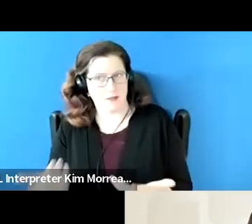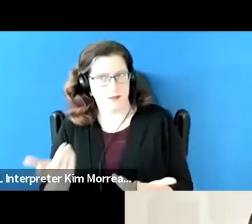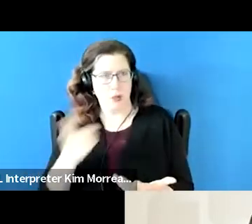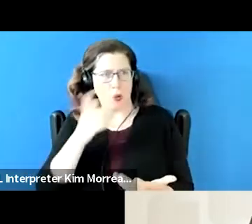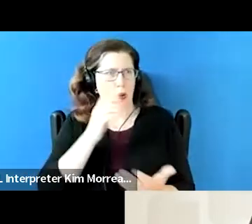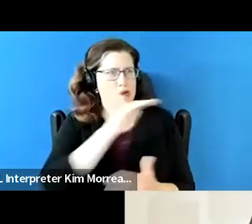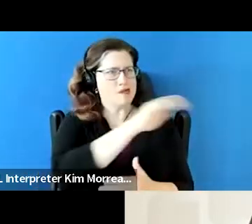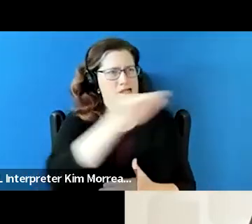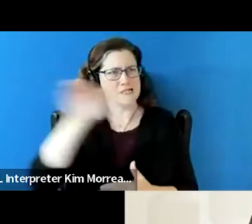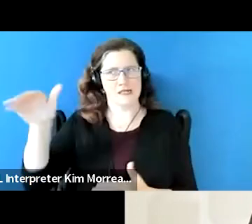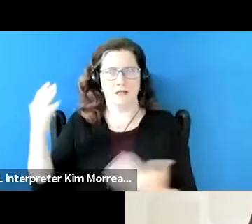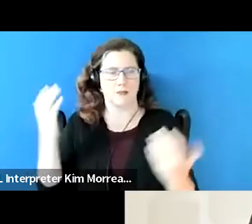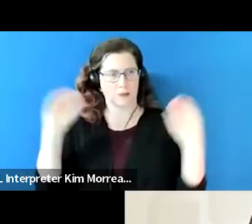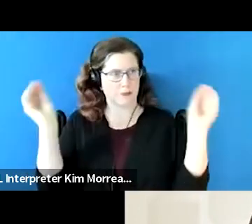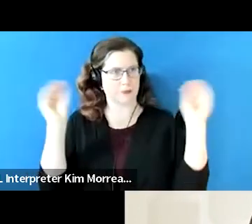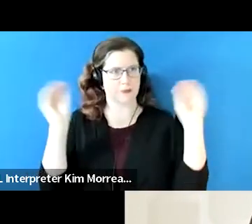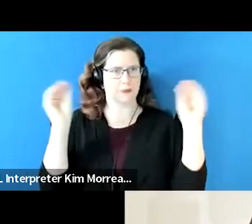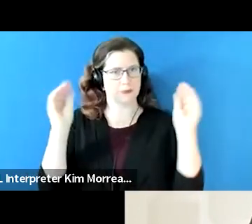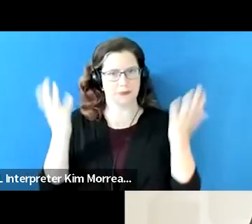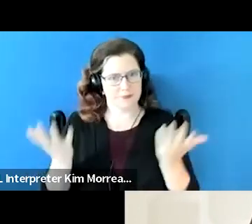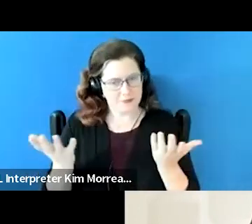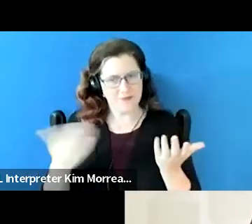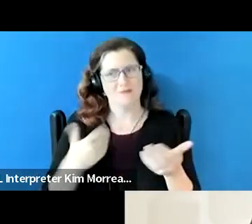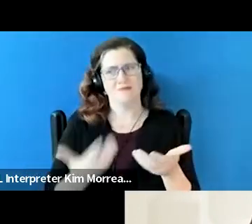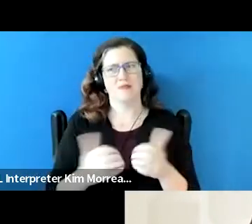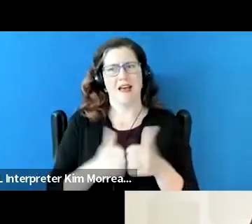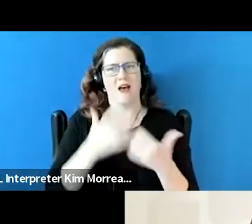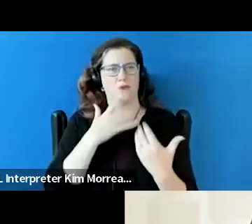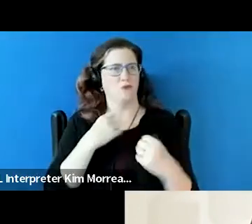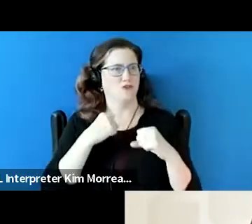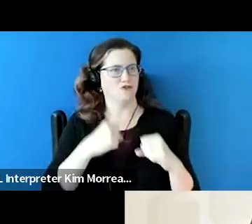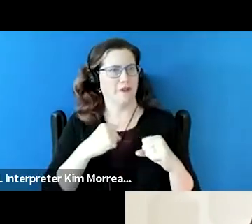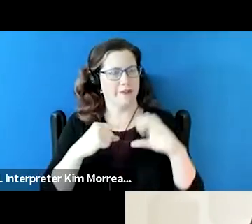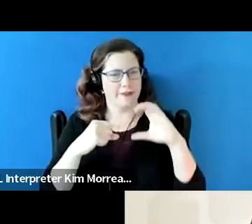Right, so how do we, how do we strengthen communication or relationships,